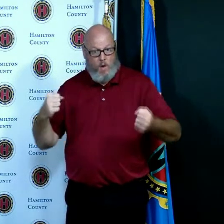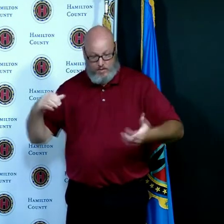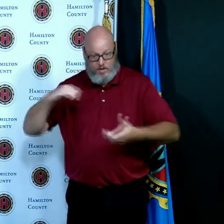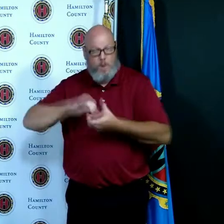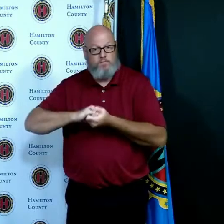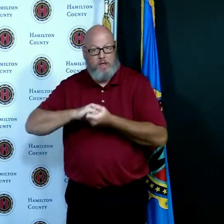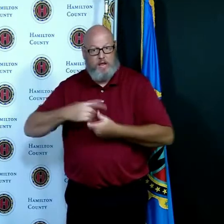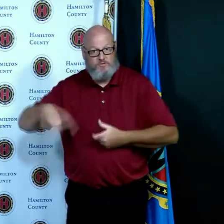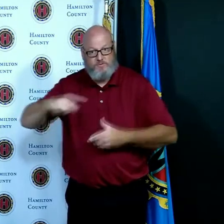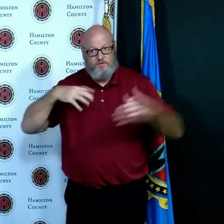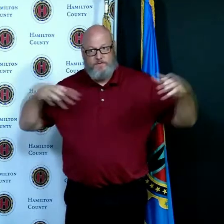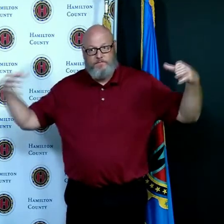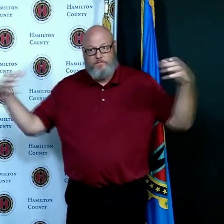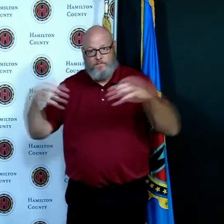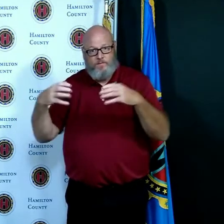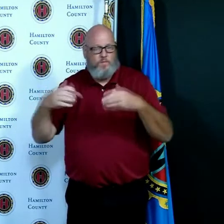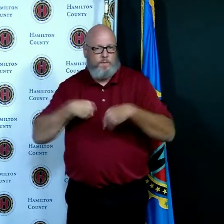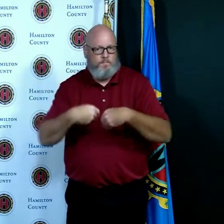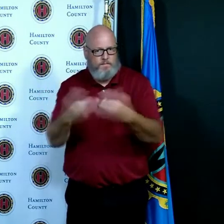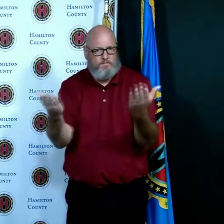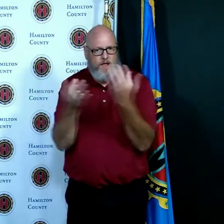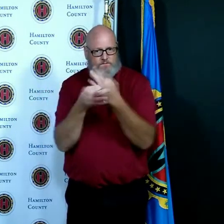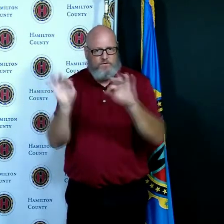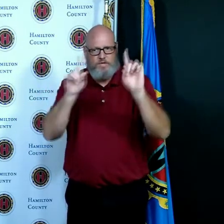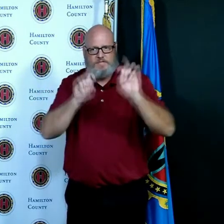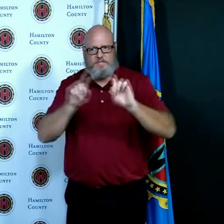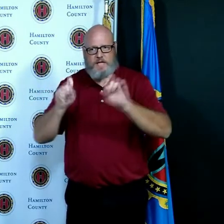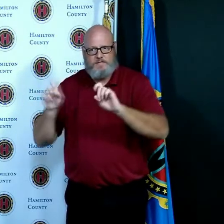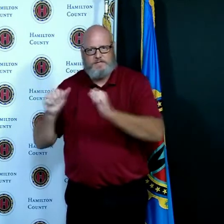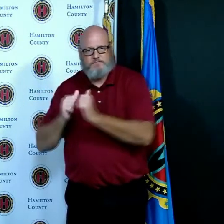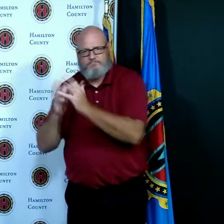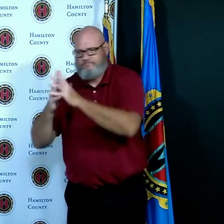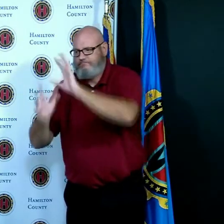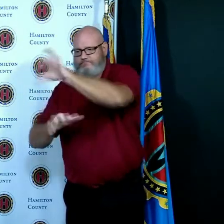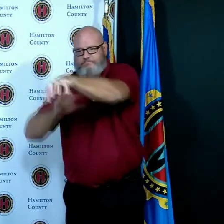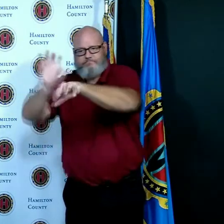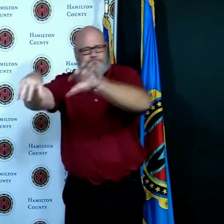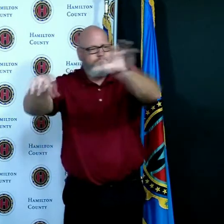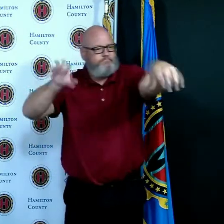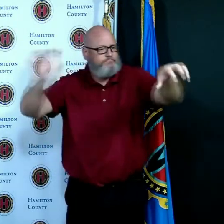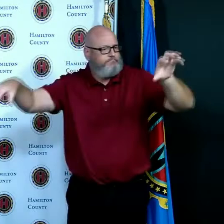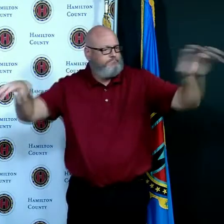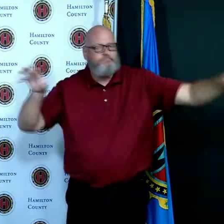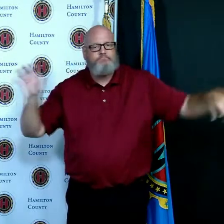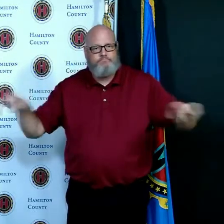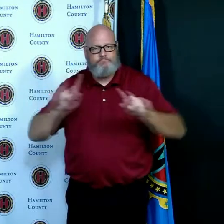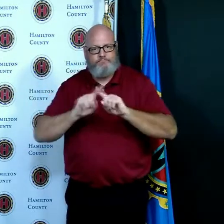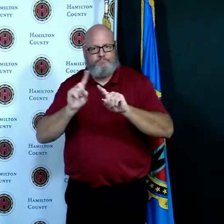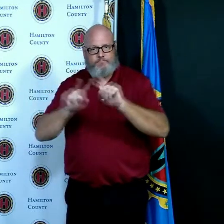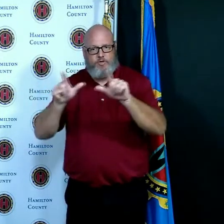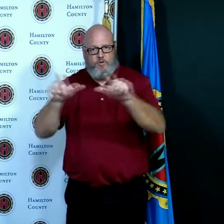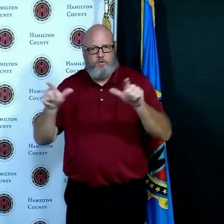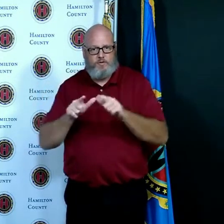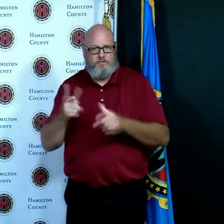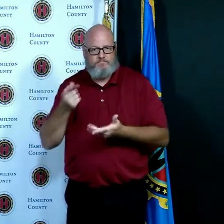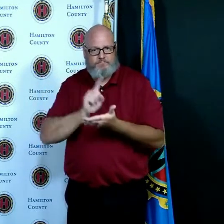using pop-up sites in critical neighborhoods and that will continue but the Health Collab is also